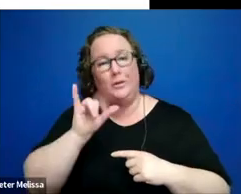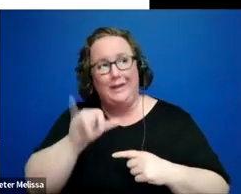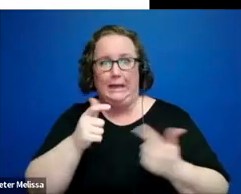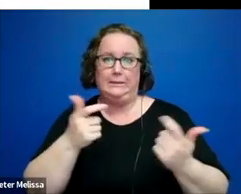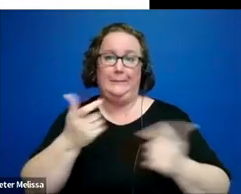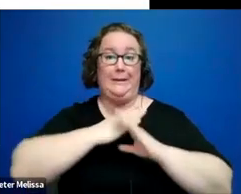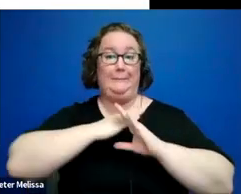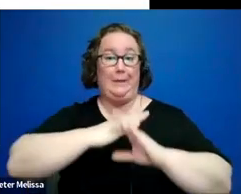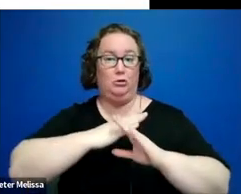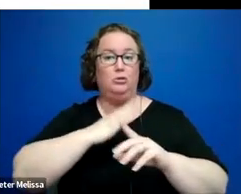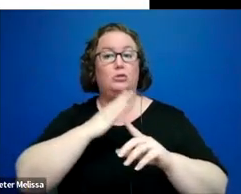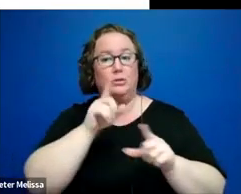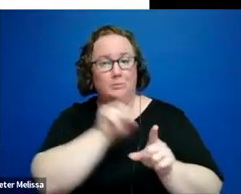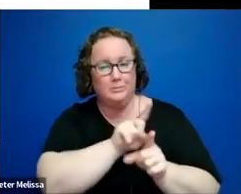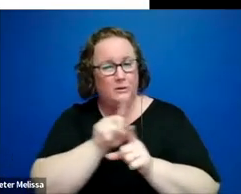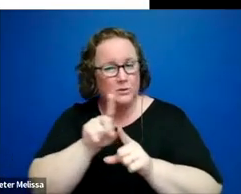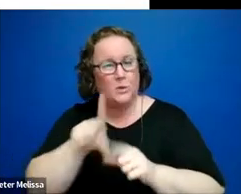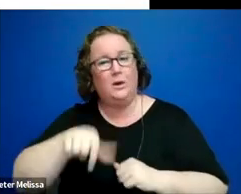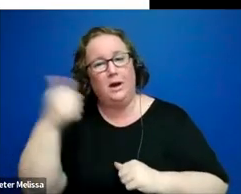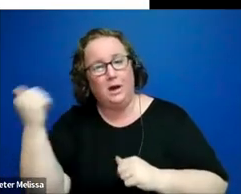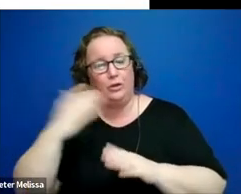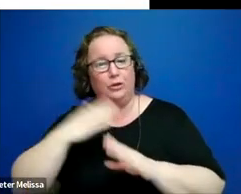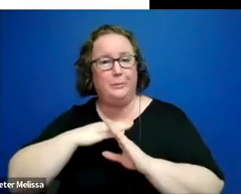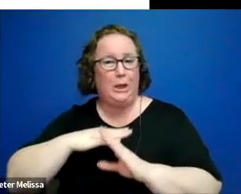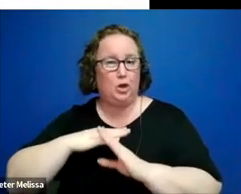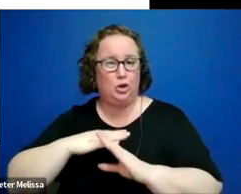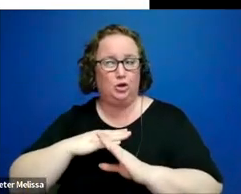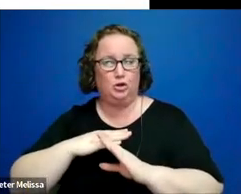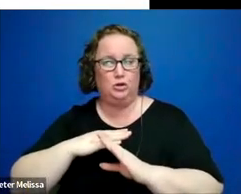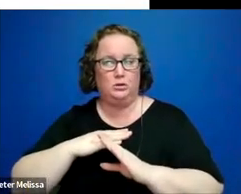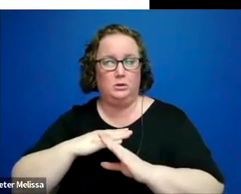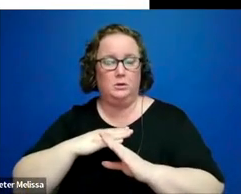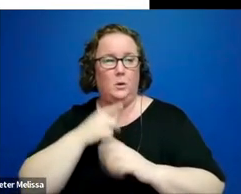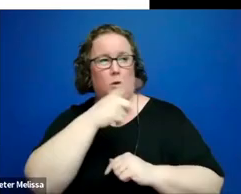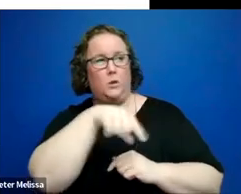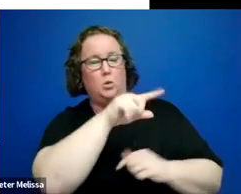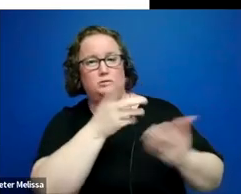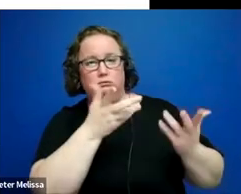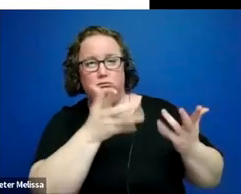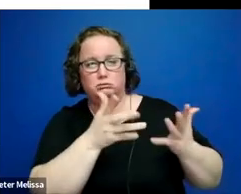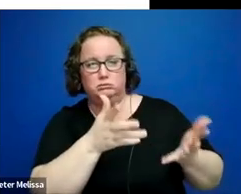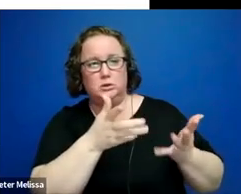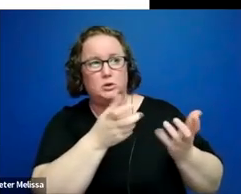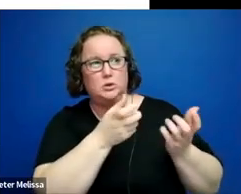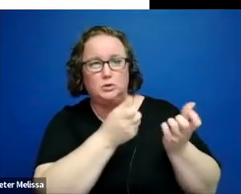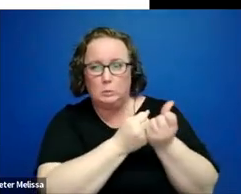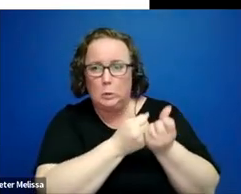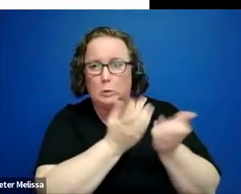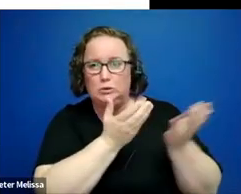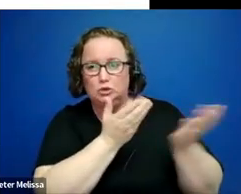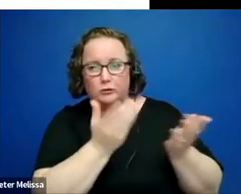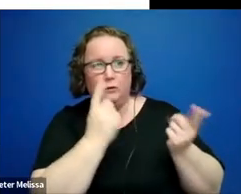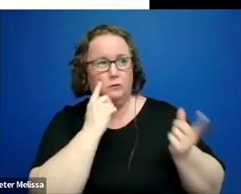then we have this other barrier where the existing supports and services we have for all parents. So,